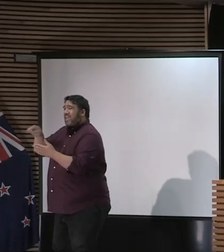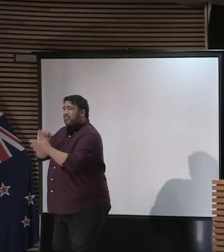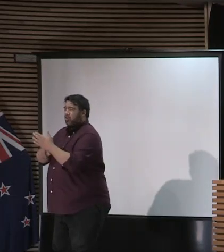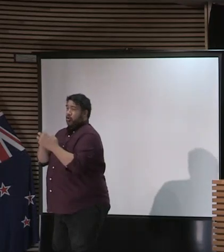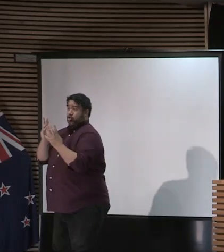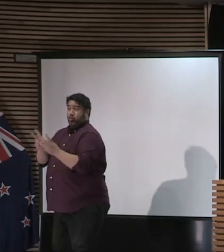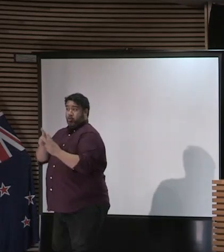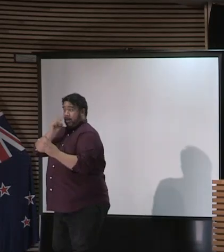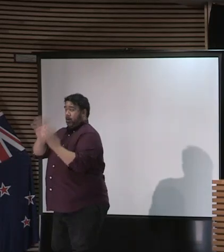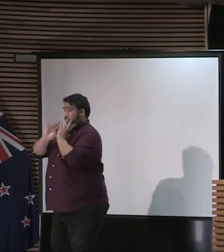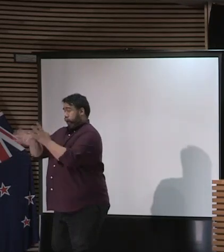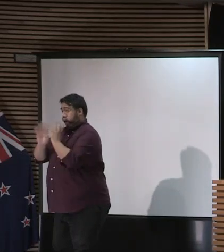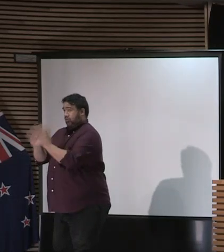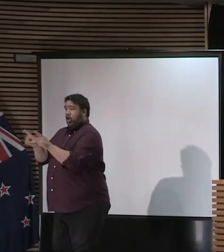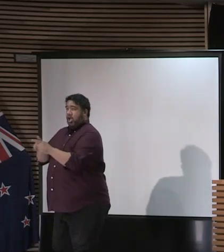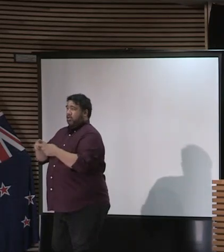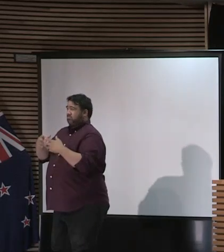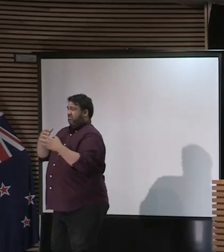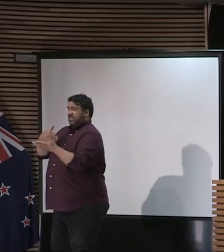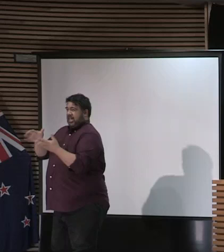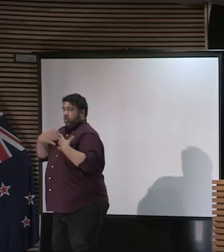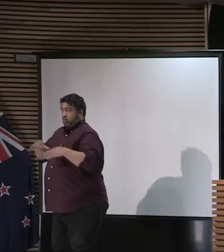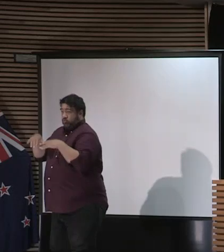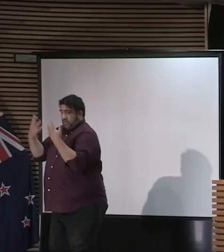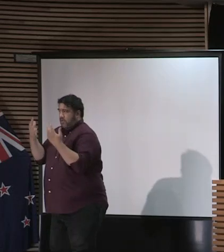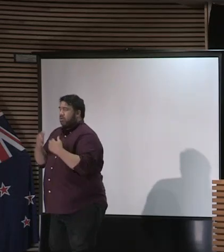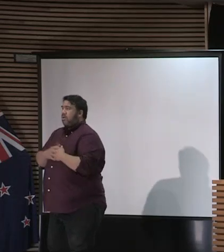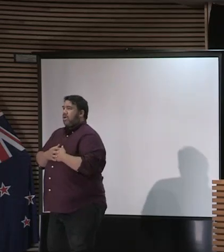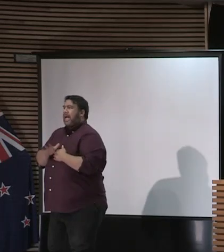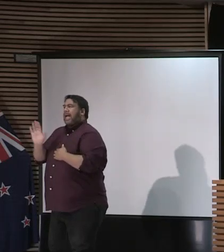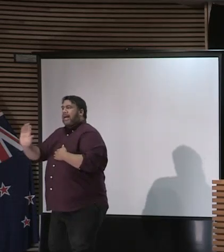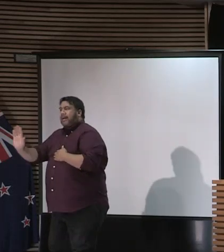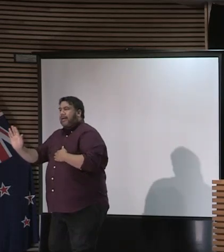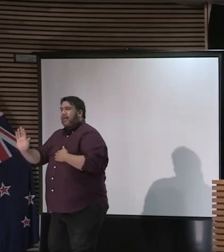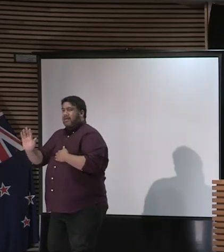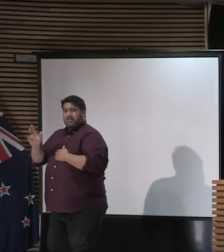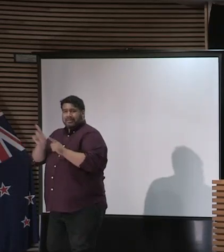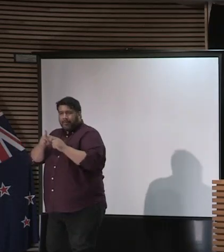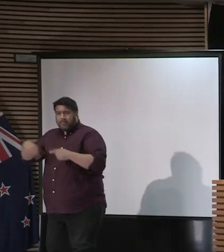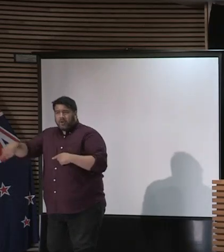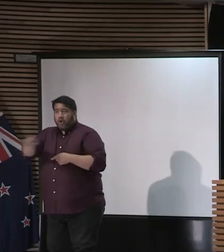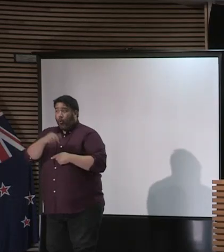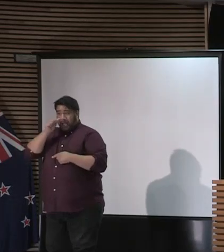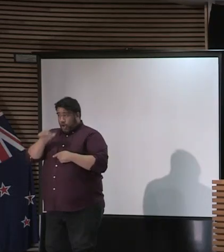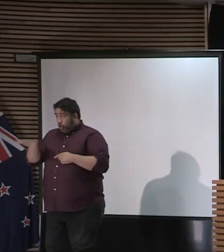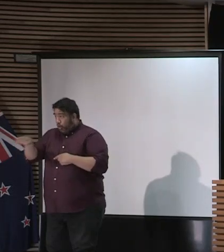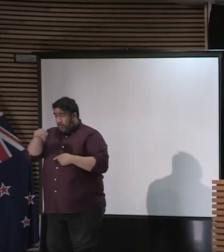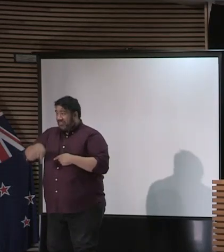around things like retail or where you have high degrees of contact with large numbers of people. In this room right